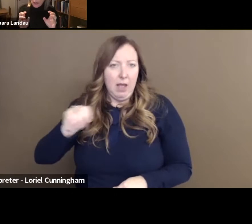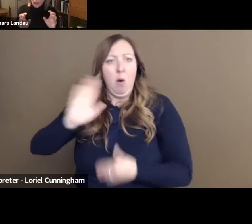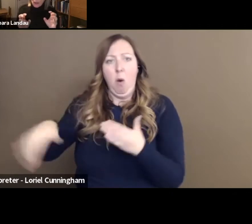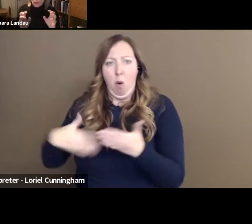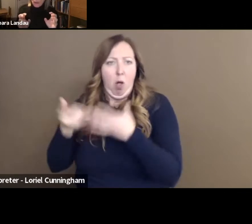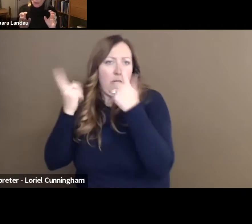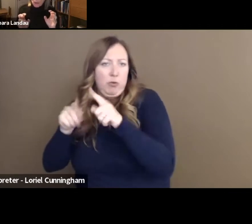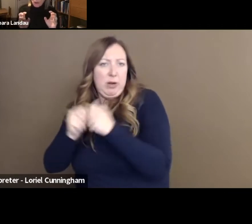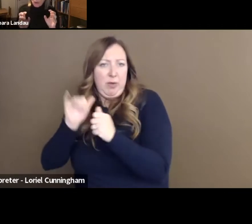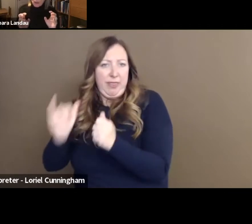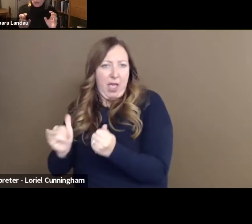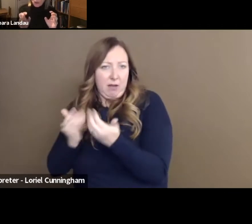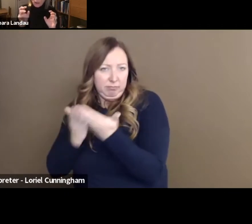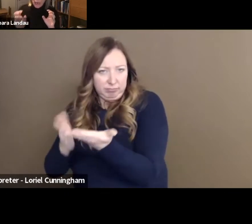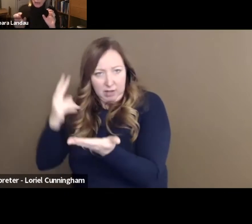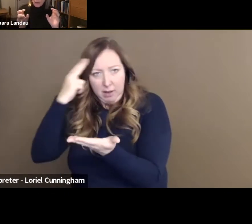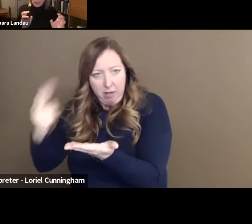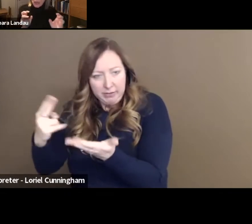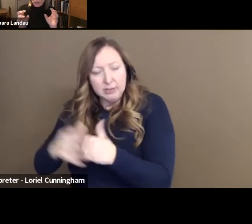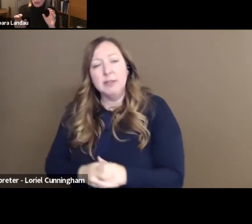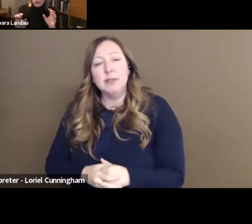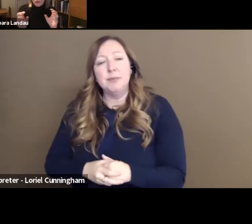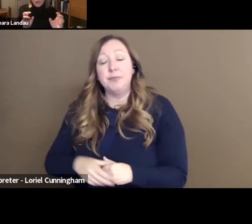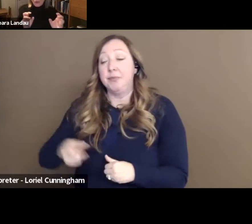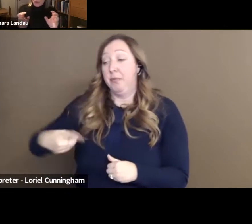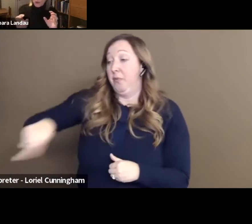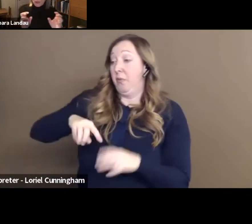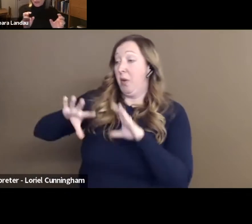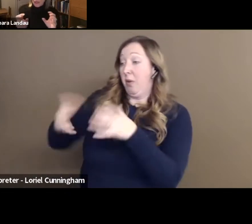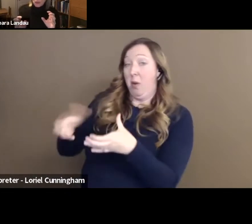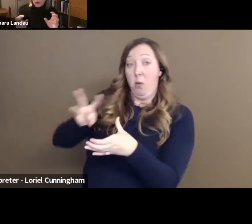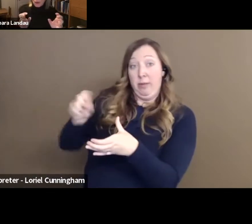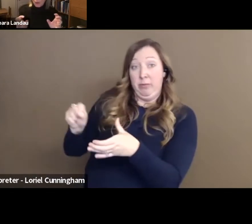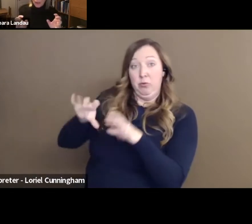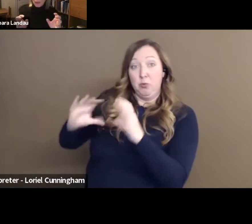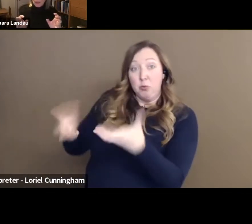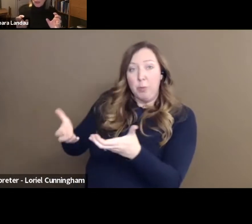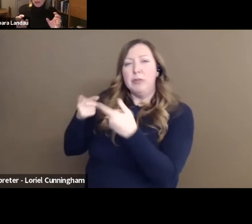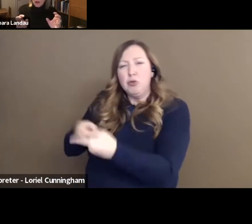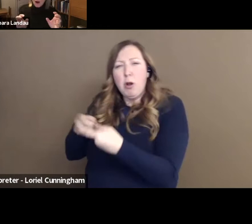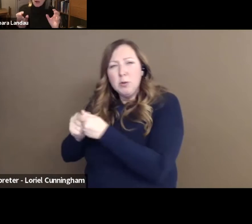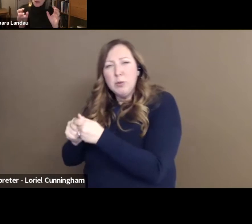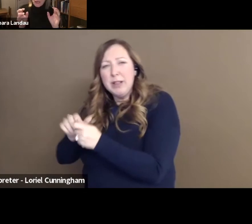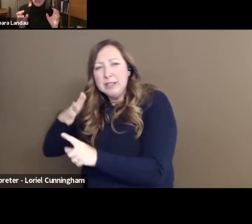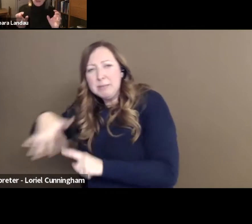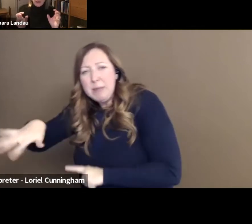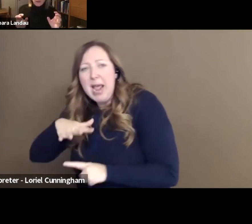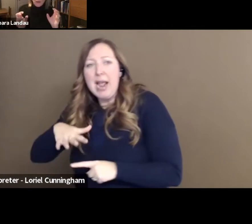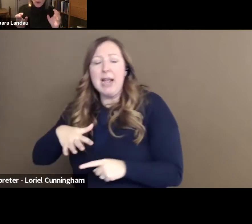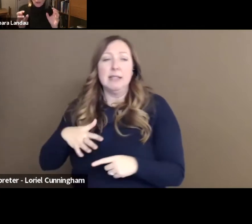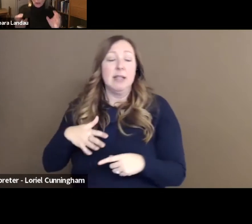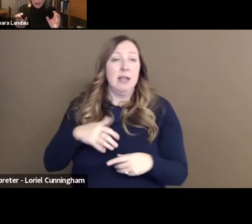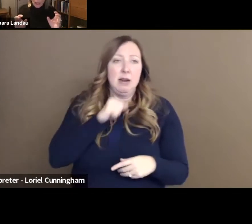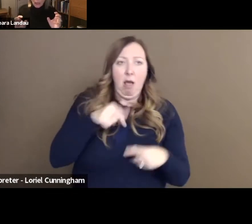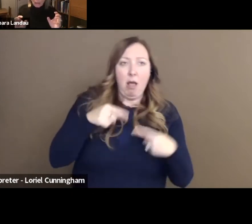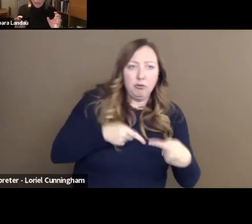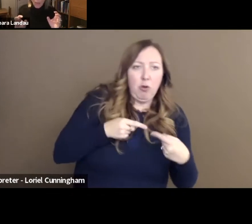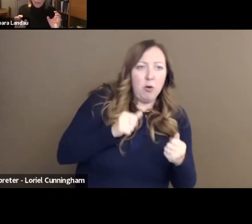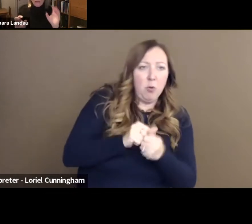that the william syndrome individual can or cannot do struggles with or does not struggle with